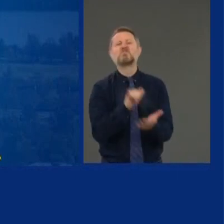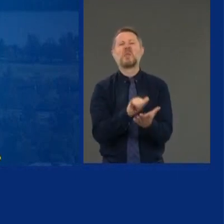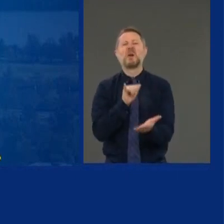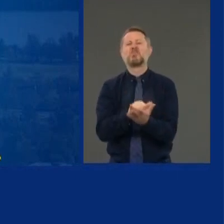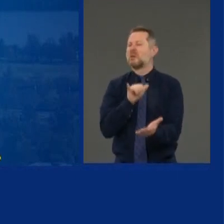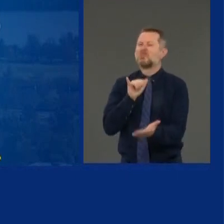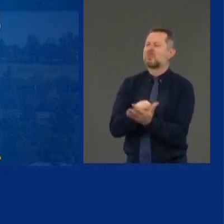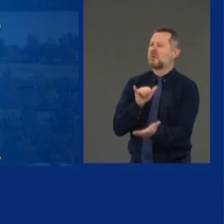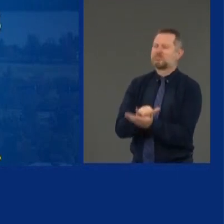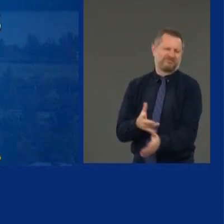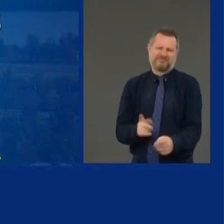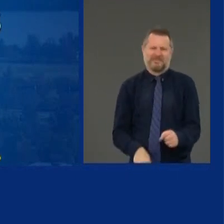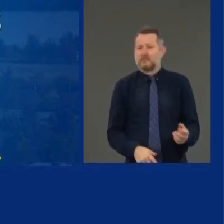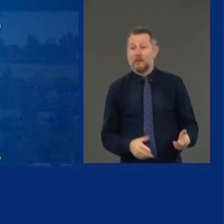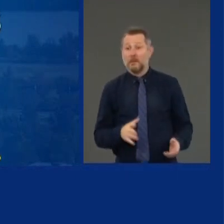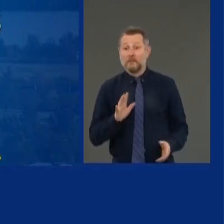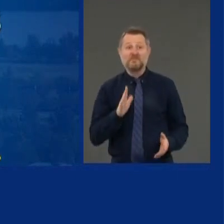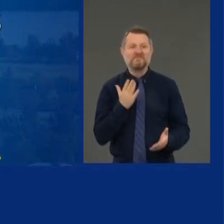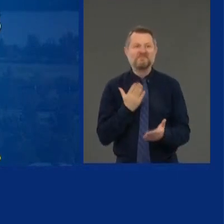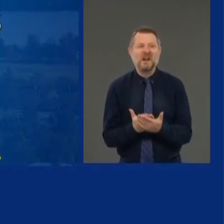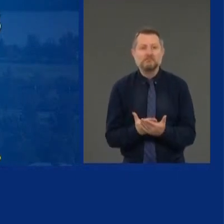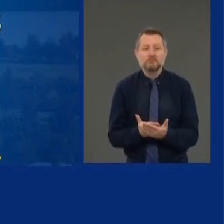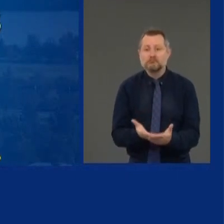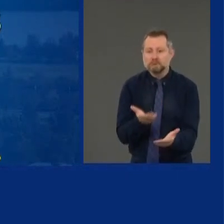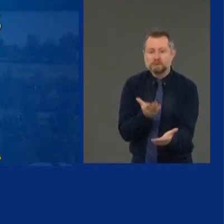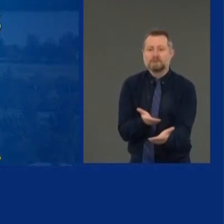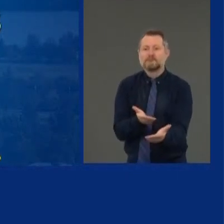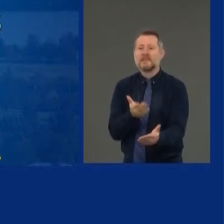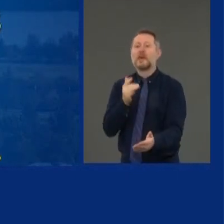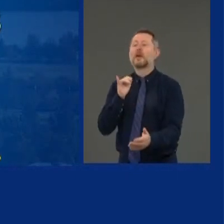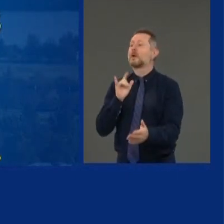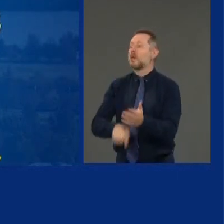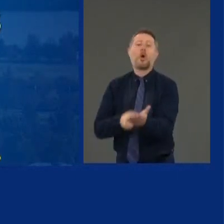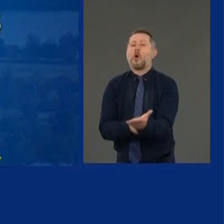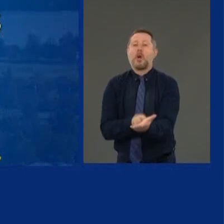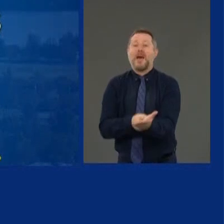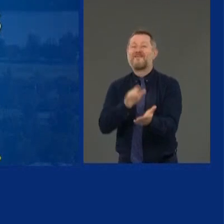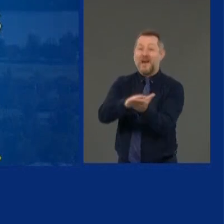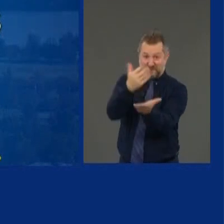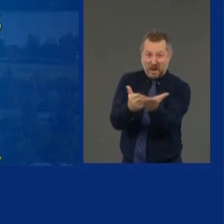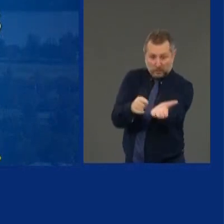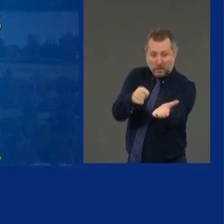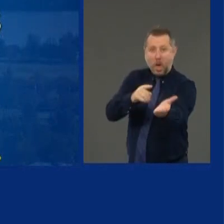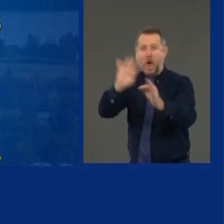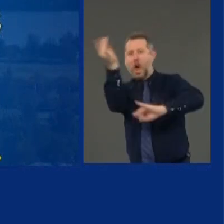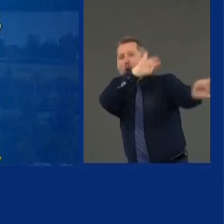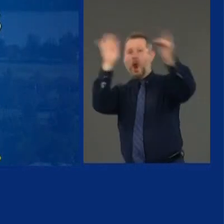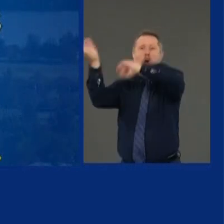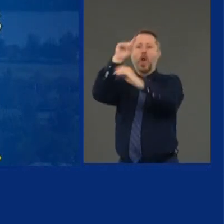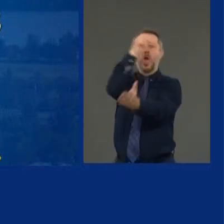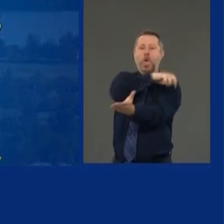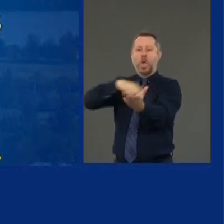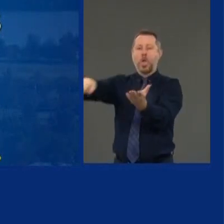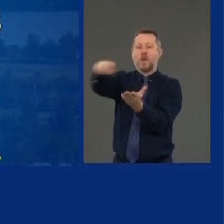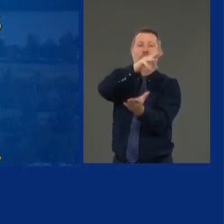WHAT WOULD WE HAVE SAID? I WOULD HAVE SAID I DIDN'T BELIEVE IT. I WOULDN'T BELIEVE IT WAS POSSIBLE.